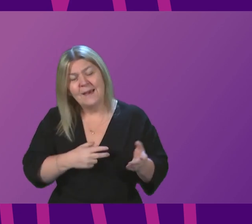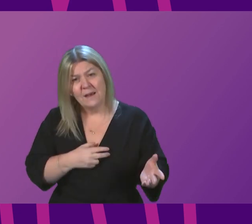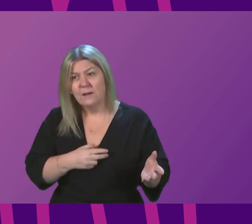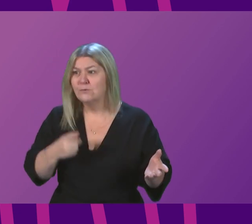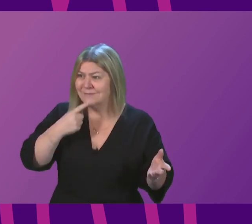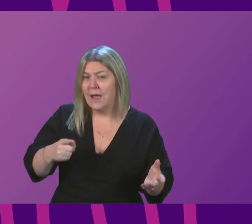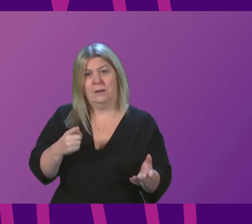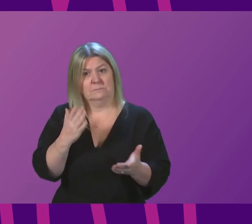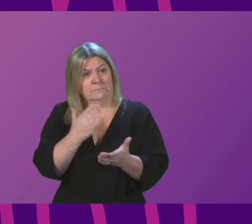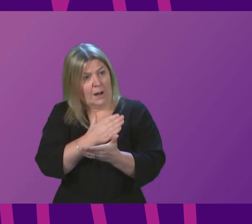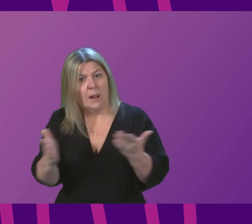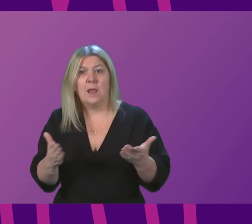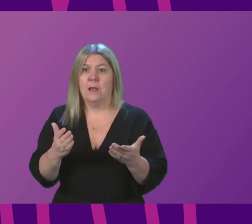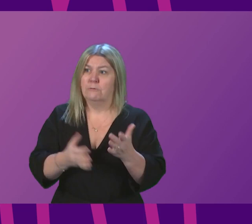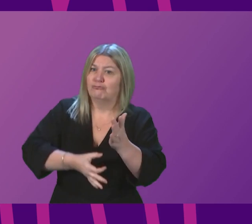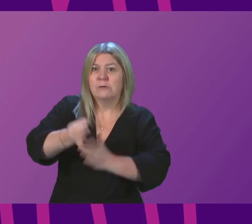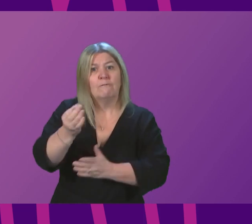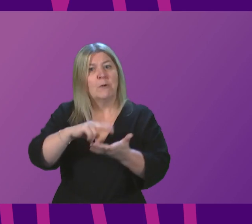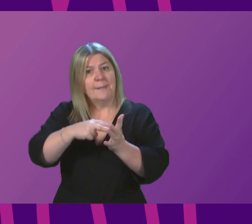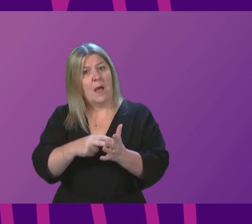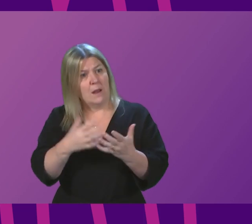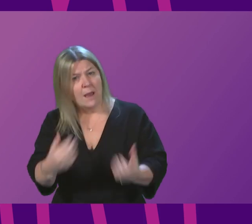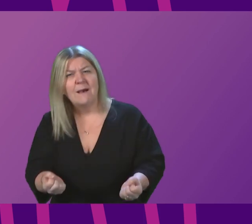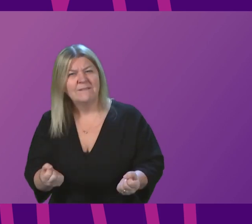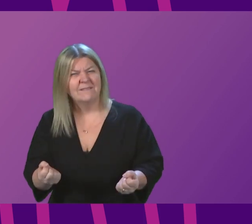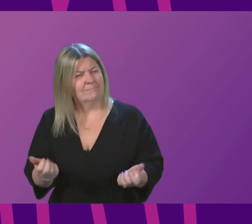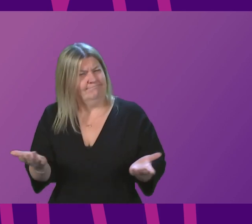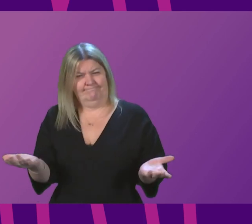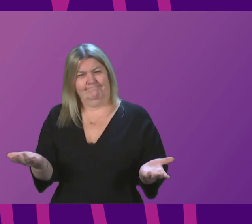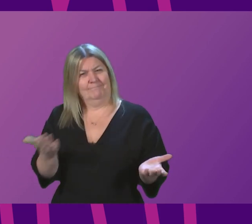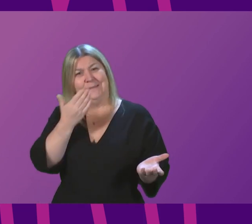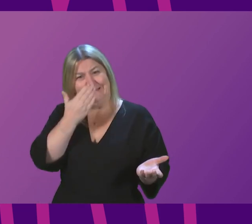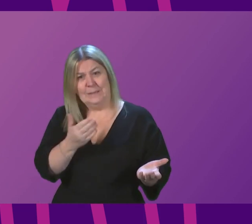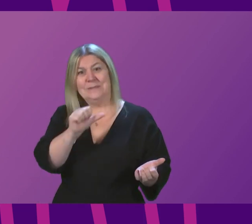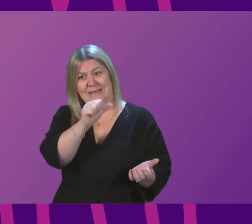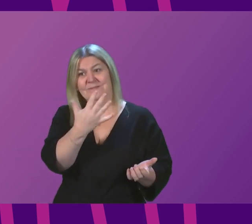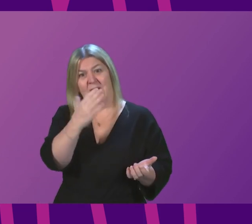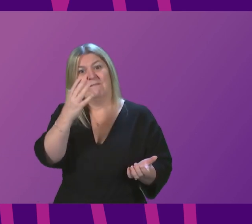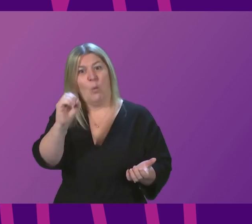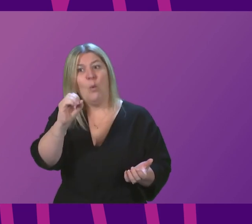Across Scotland, more than 650,000 people are now languishing on NHS waiting lists,